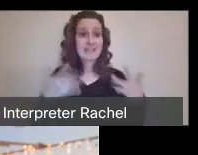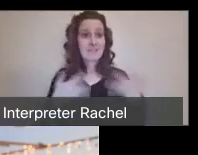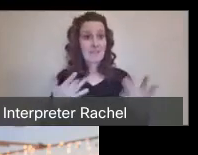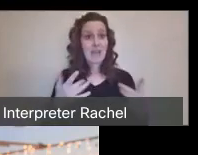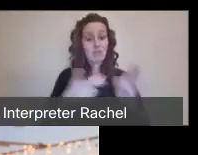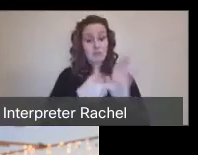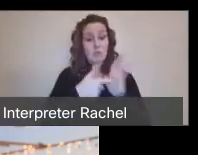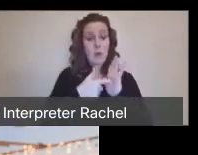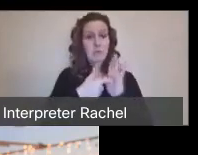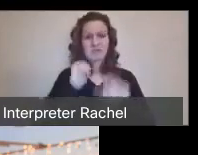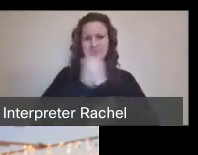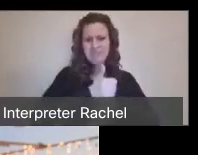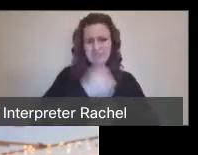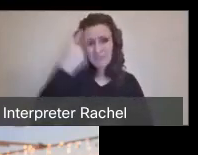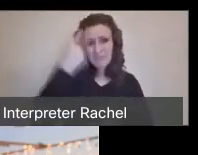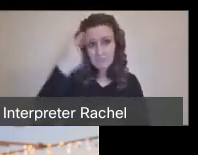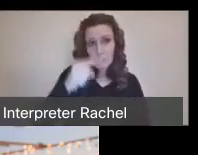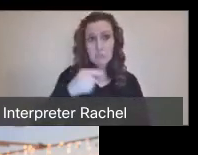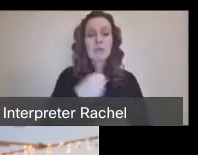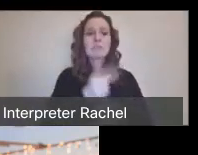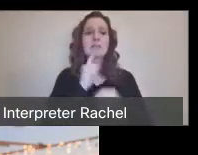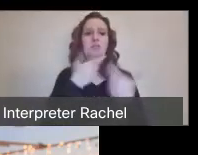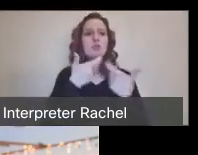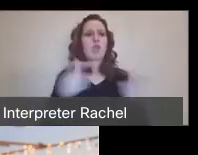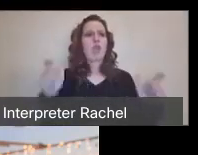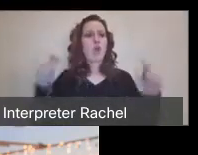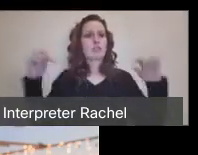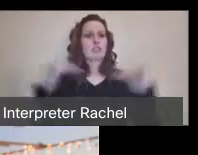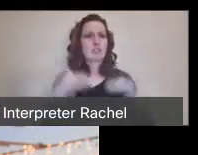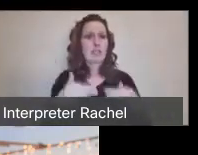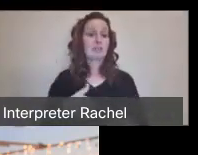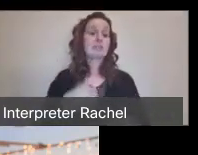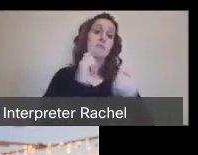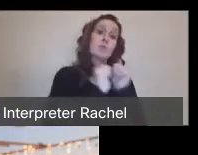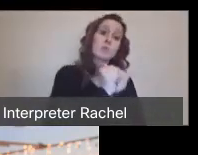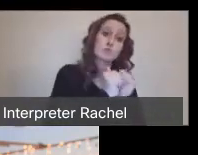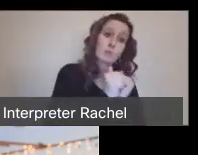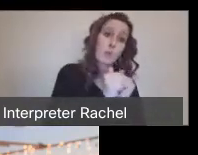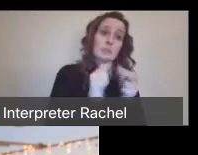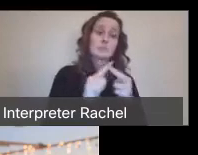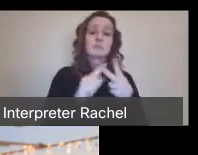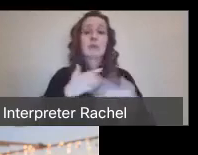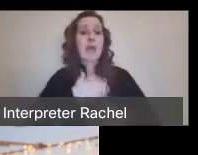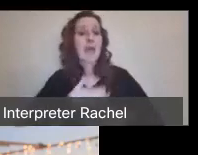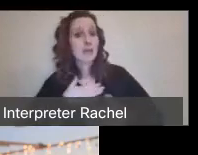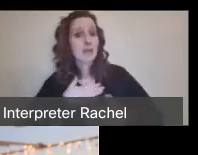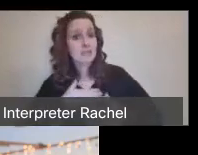to ensure that large gatherings, whether it is for sports, entertainment, or any similar events,